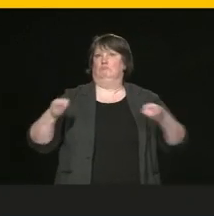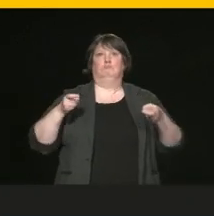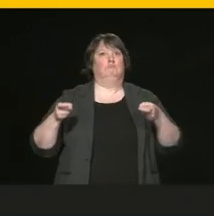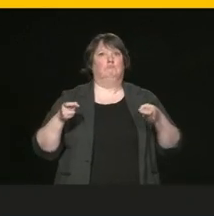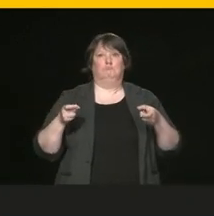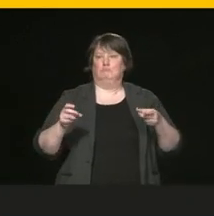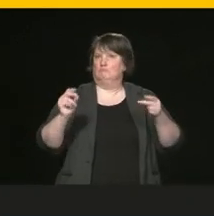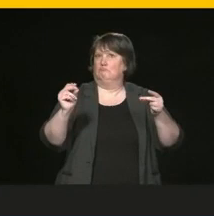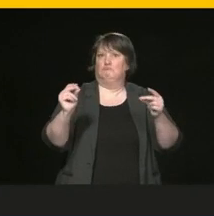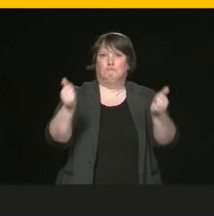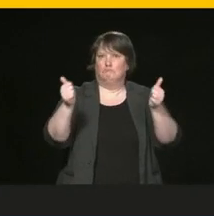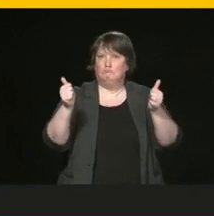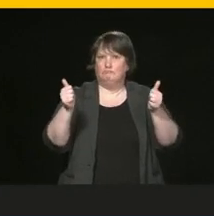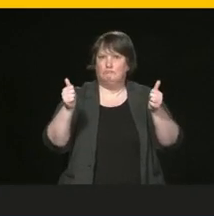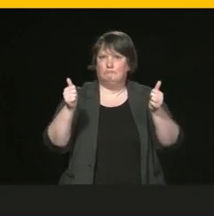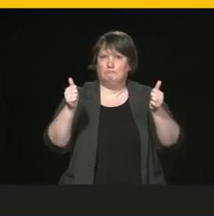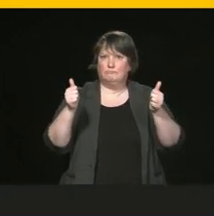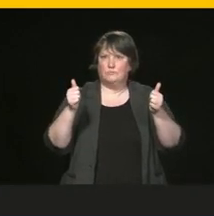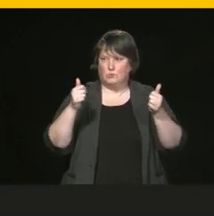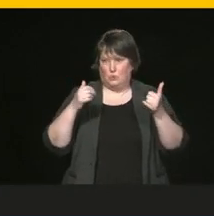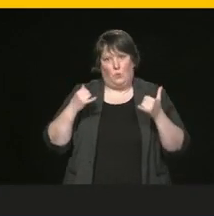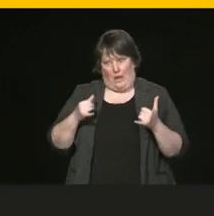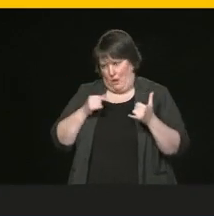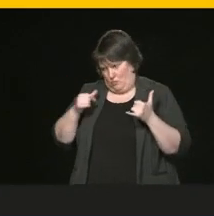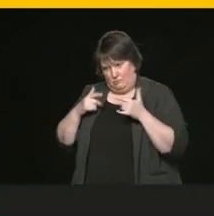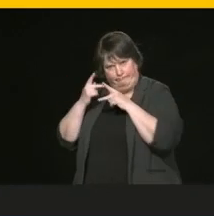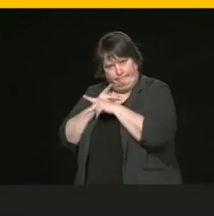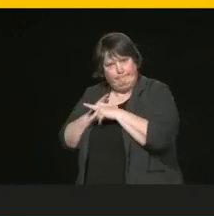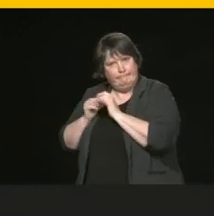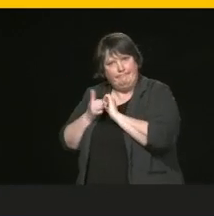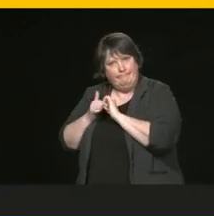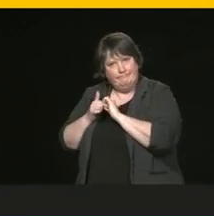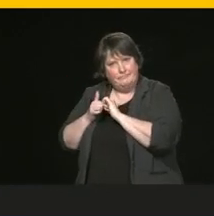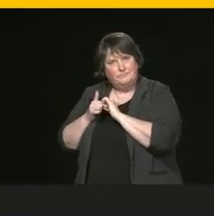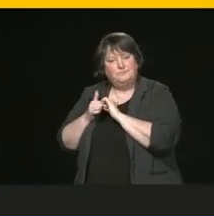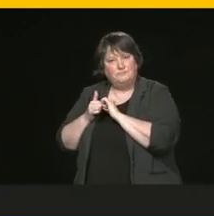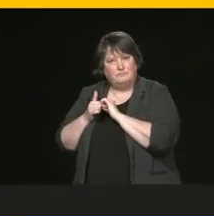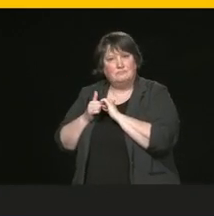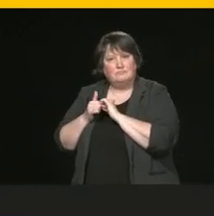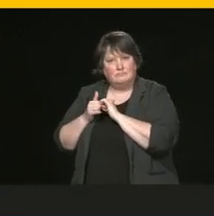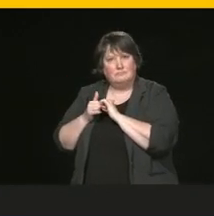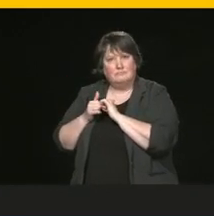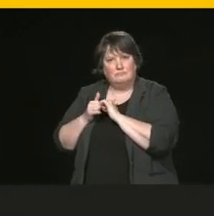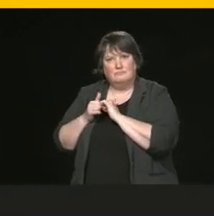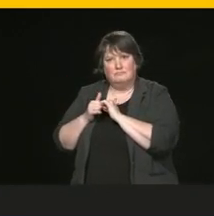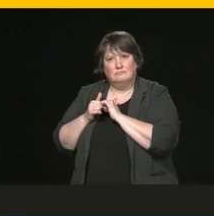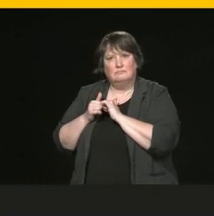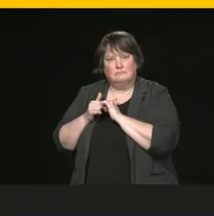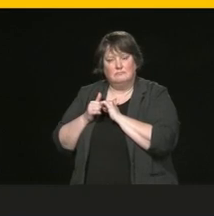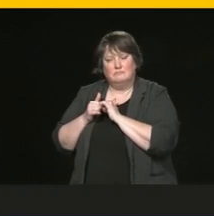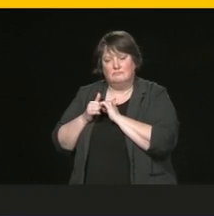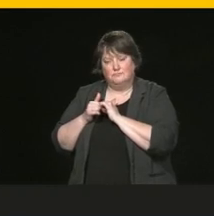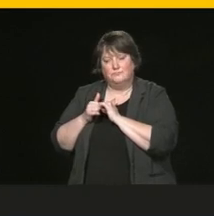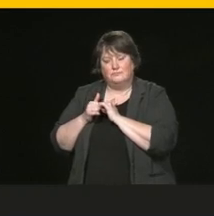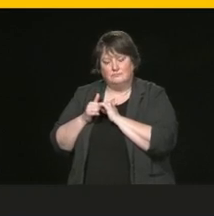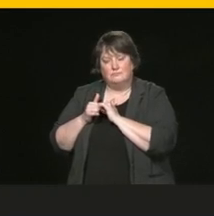COVID-19. AND IF -- AND IT IS ALL OF